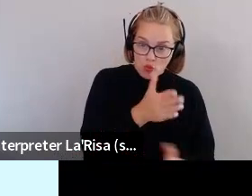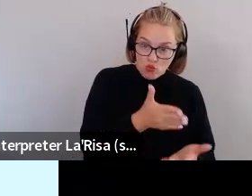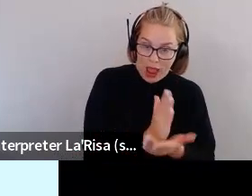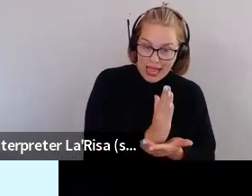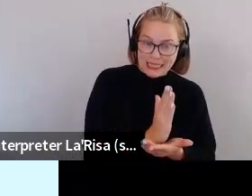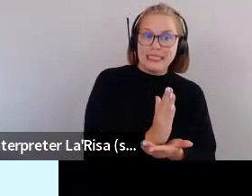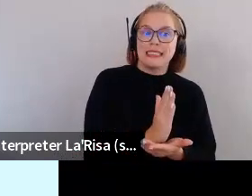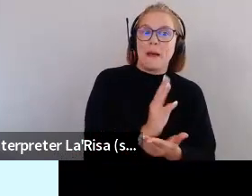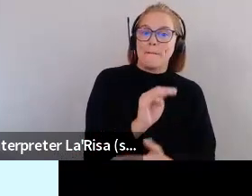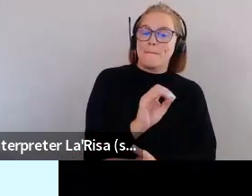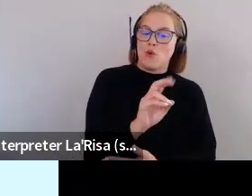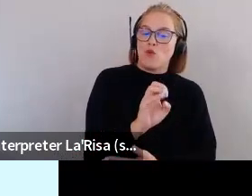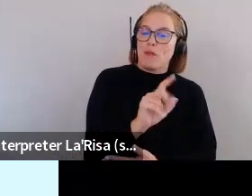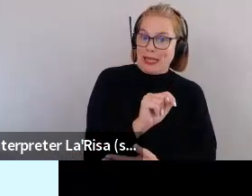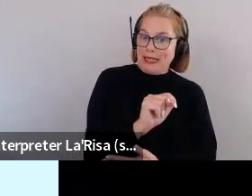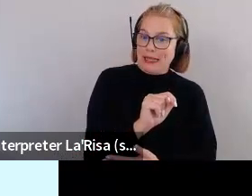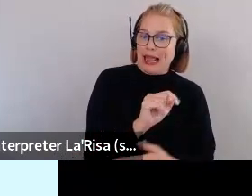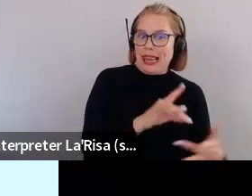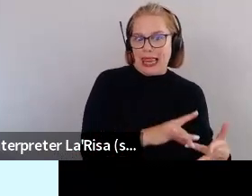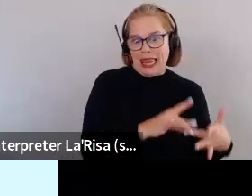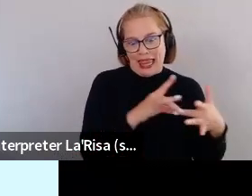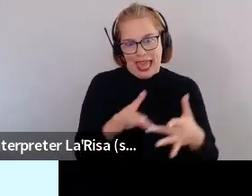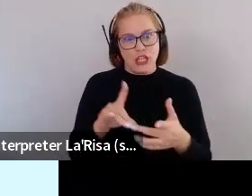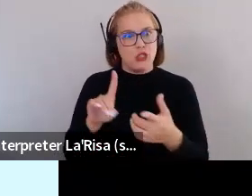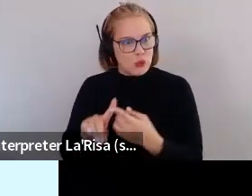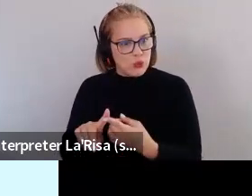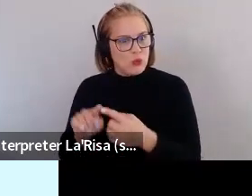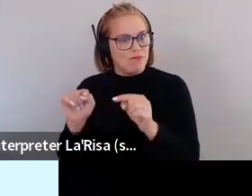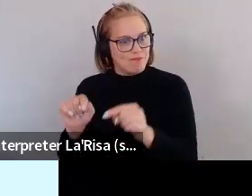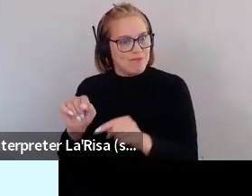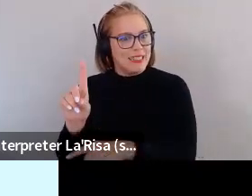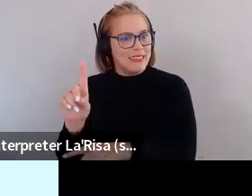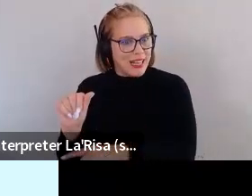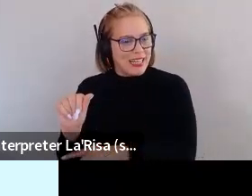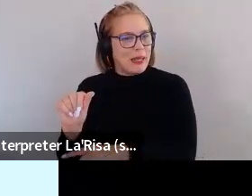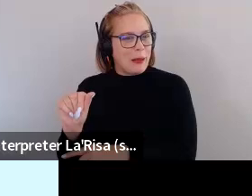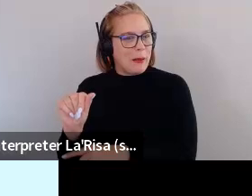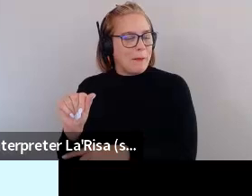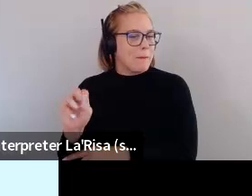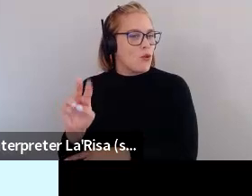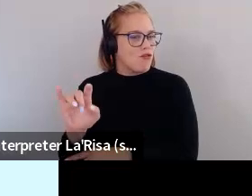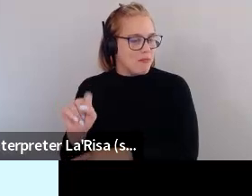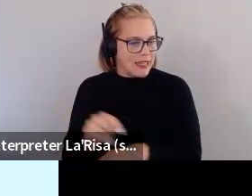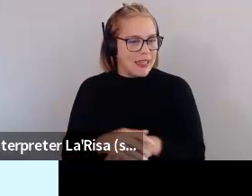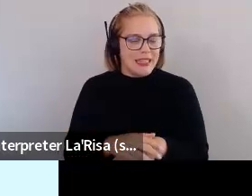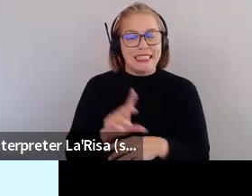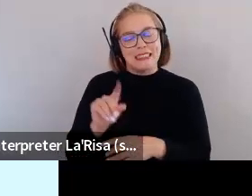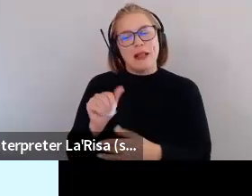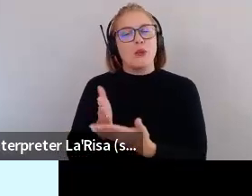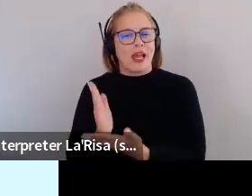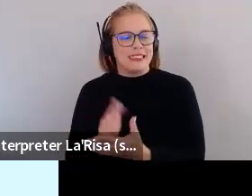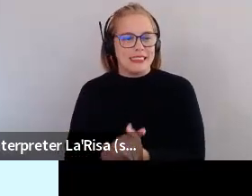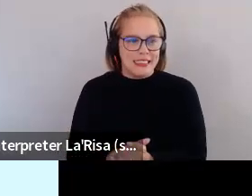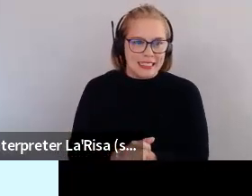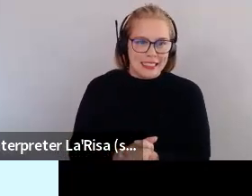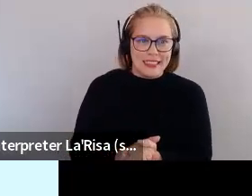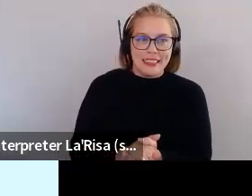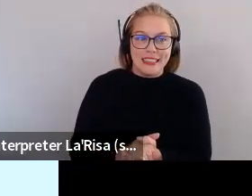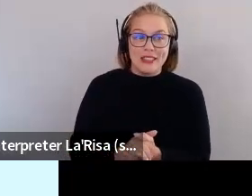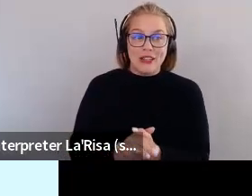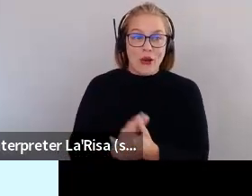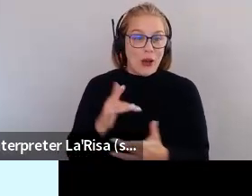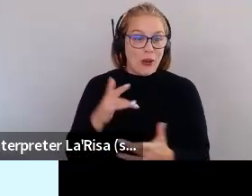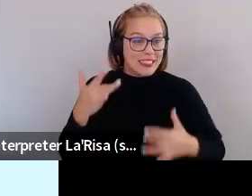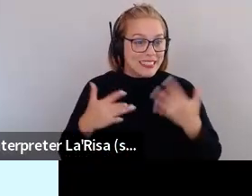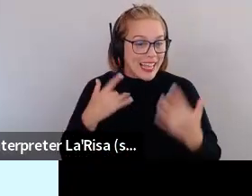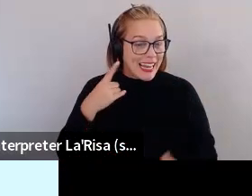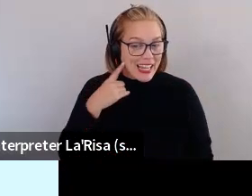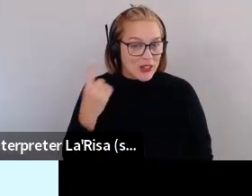rights movements really led to the disability rights movement.